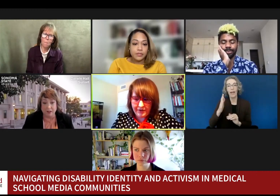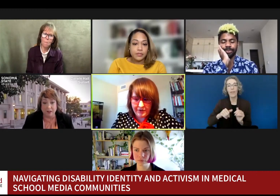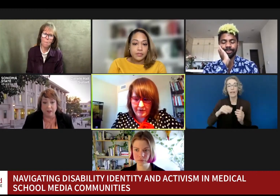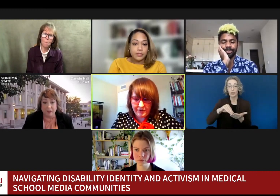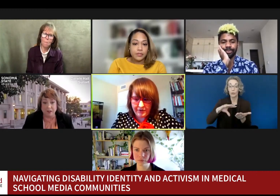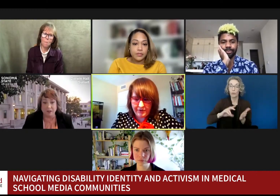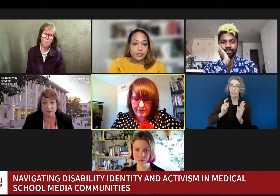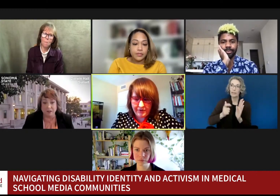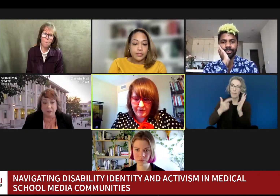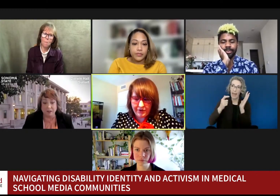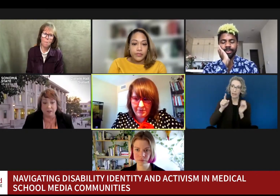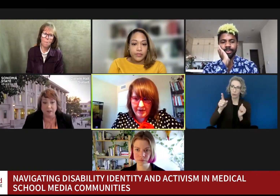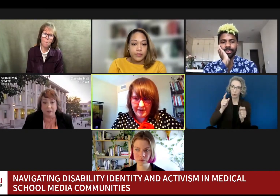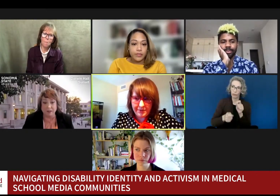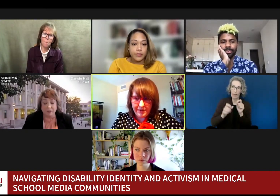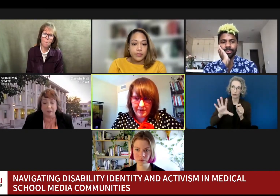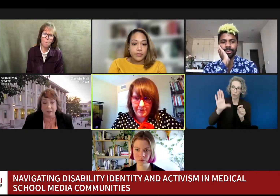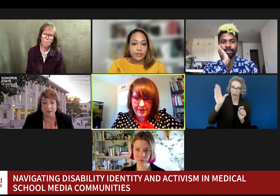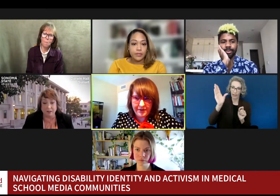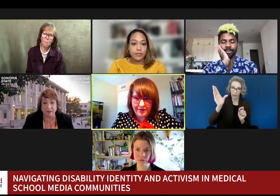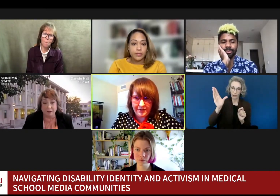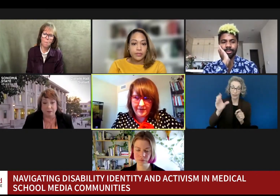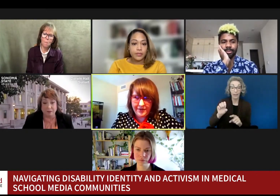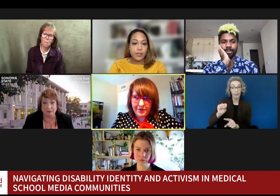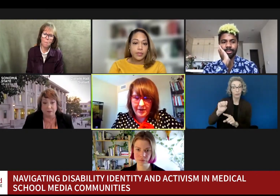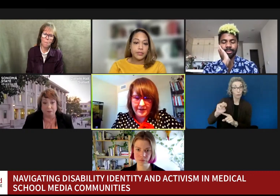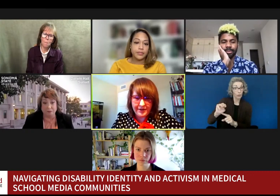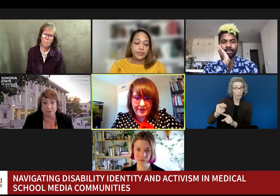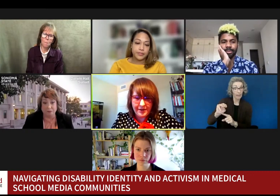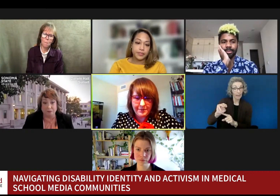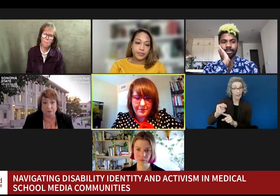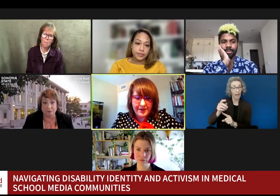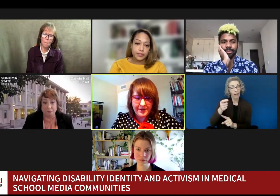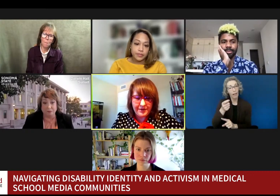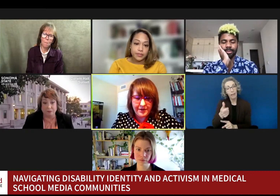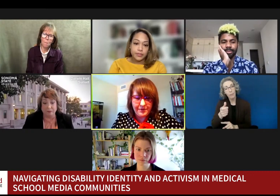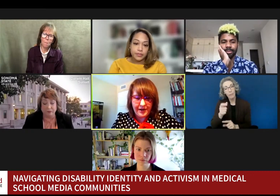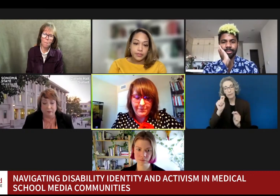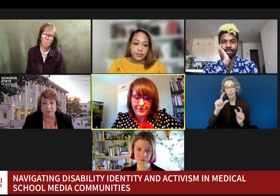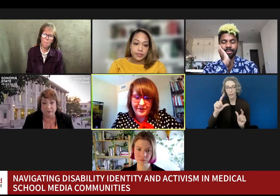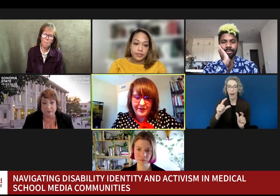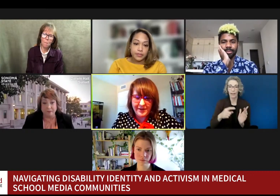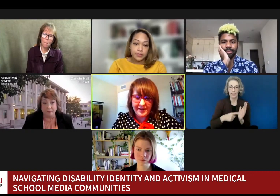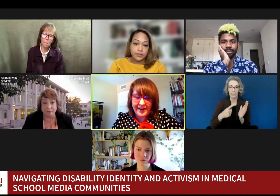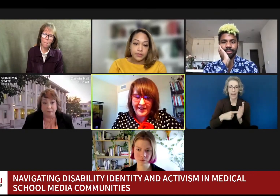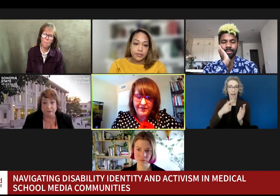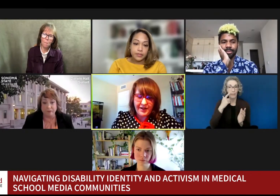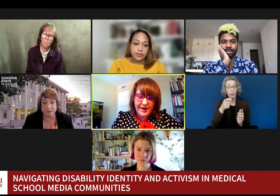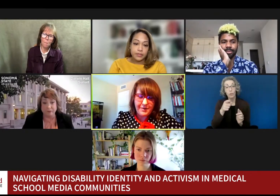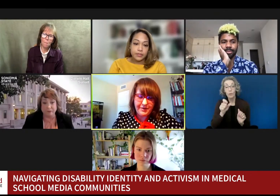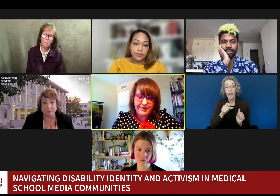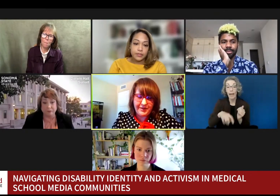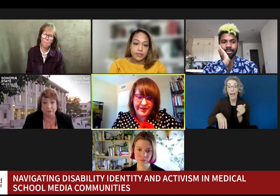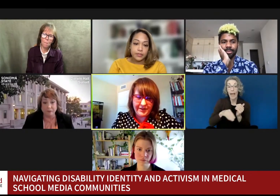So, social media has been a little bit surprising sometimes. Because you can I posted something like I love hot air balloons and